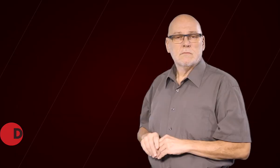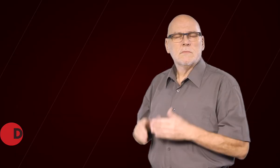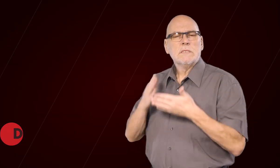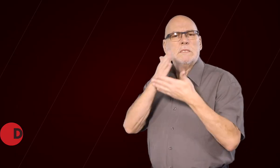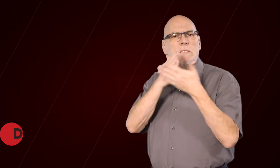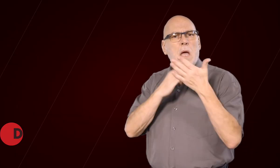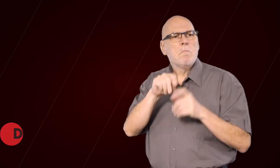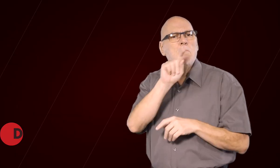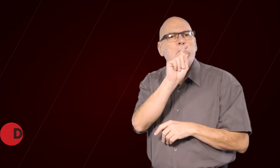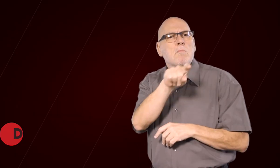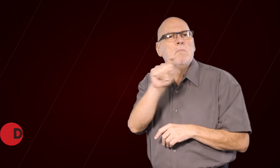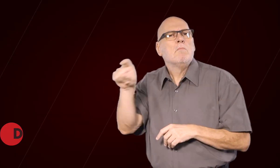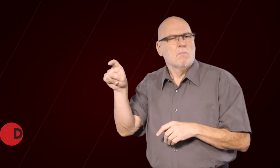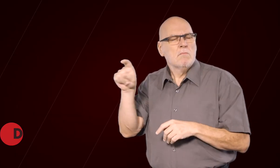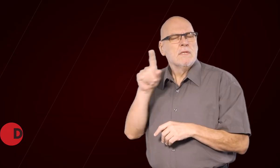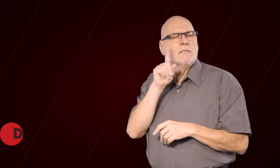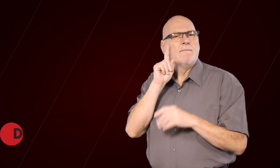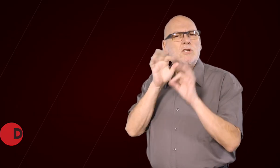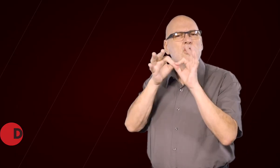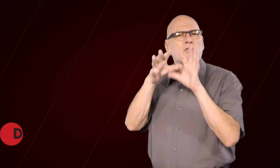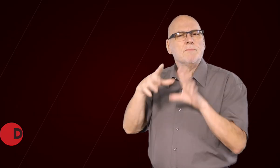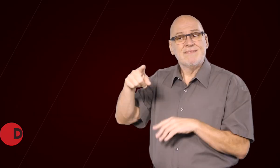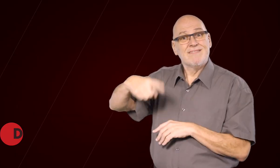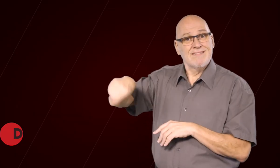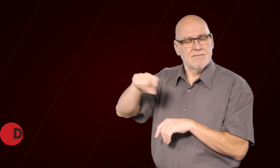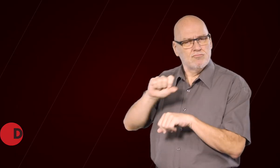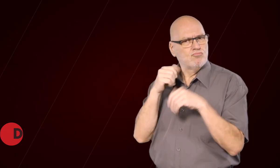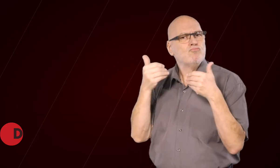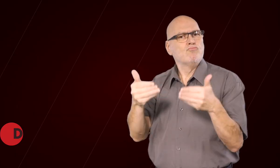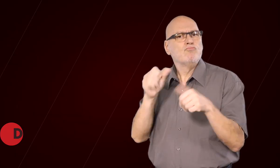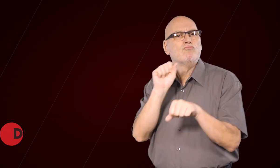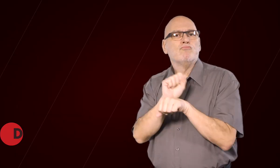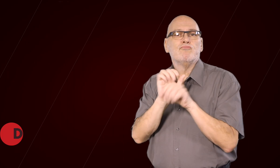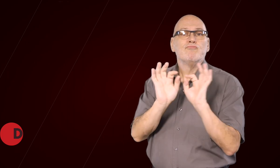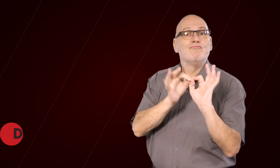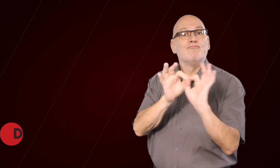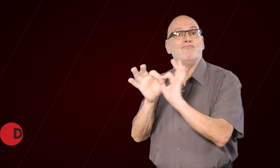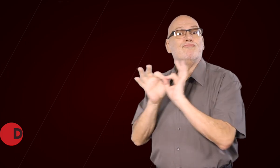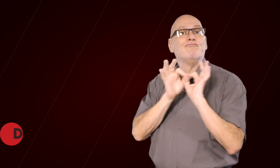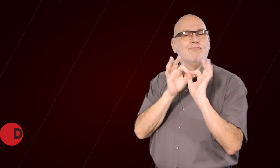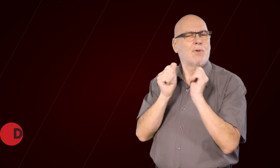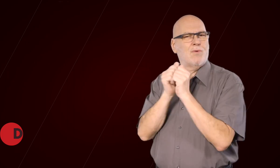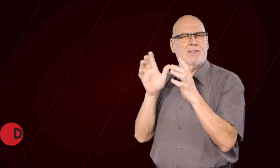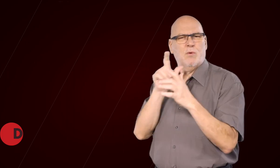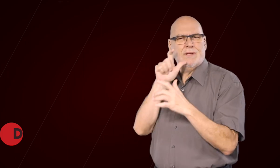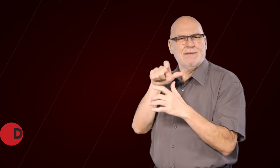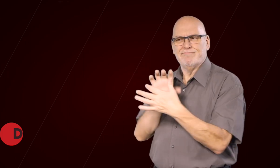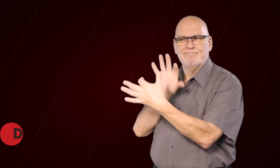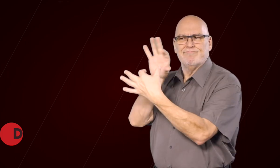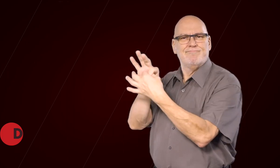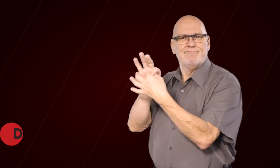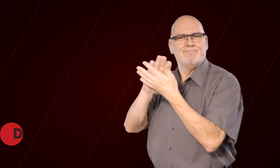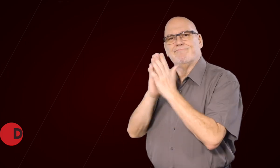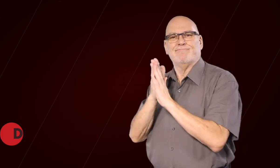[ANSELMO]: Some Deaf Interpreters get work without becoming